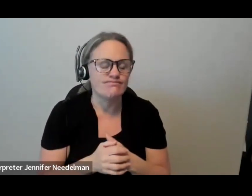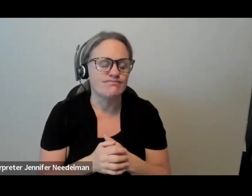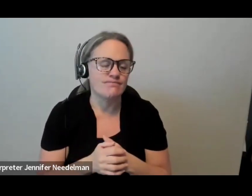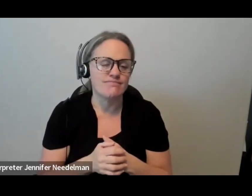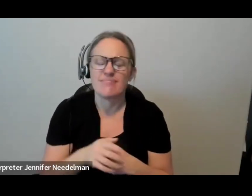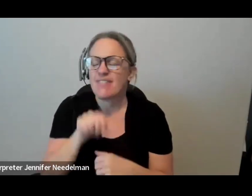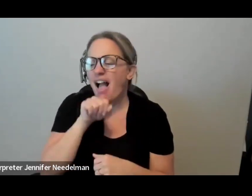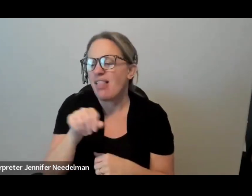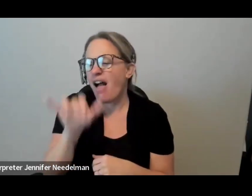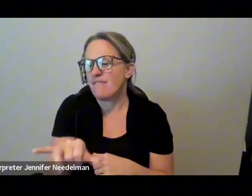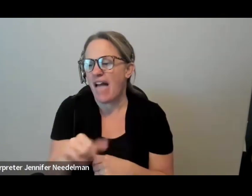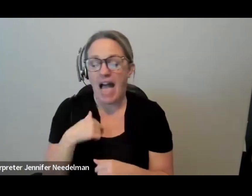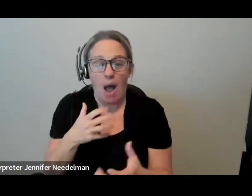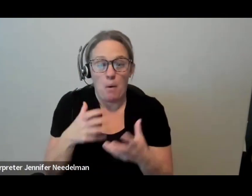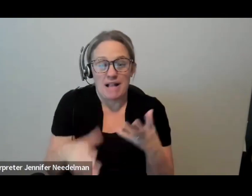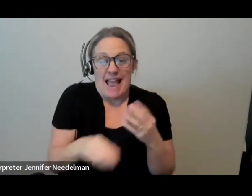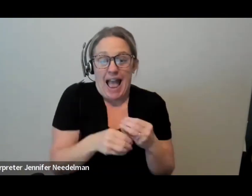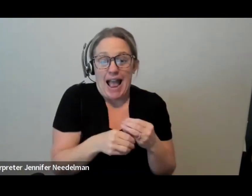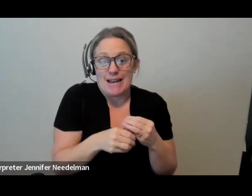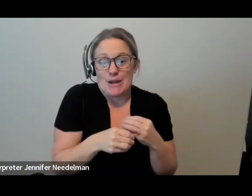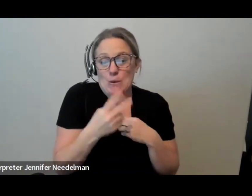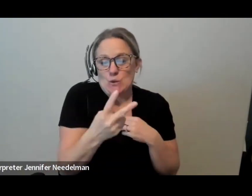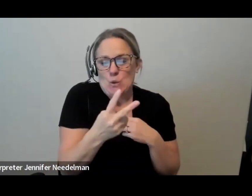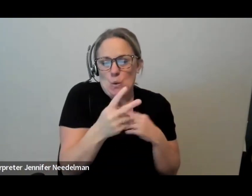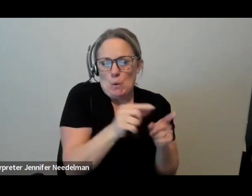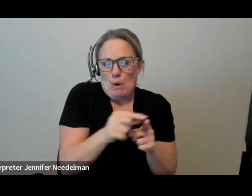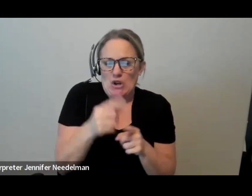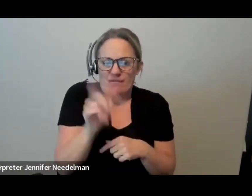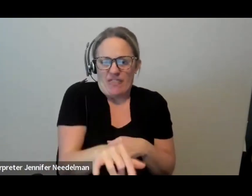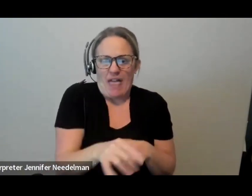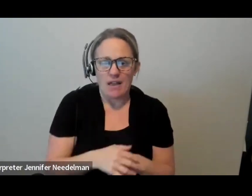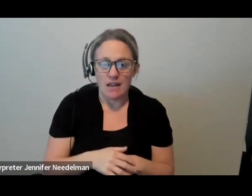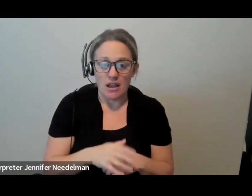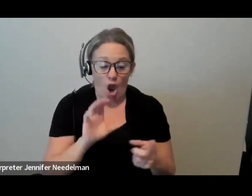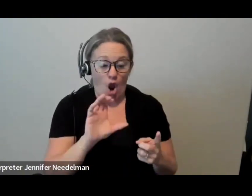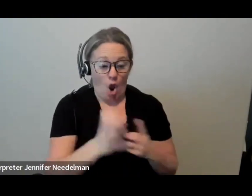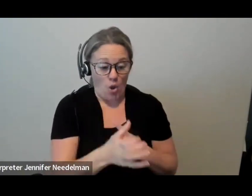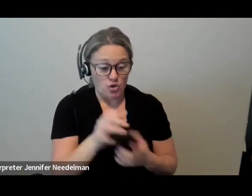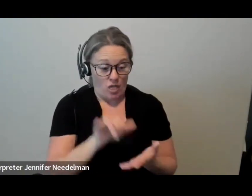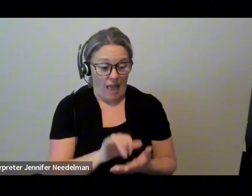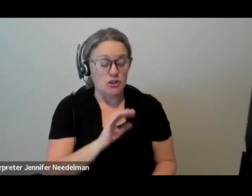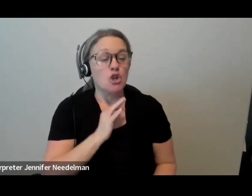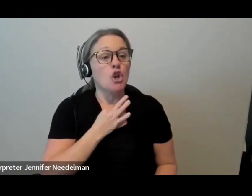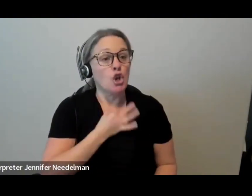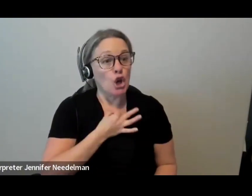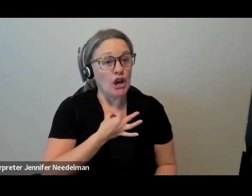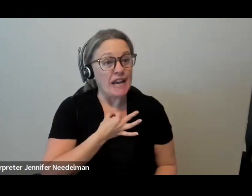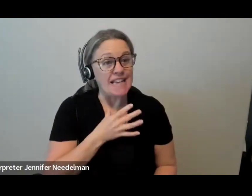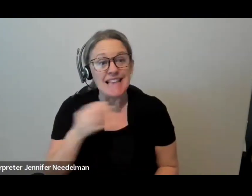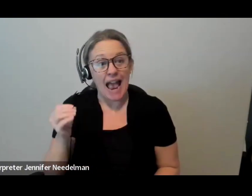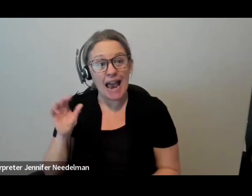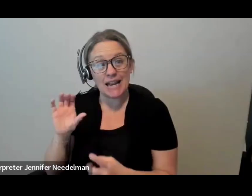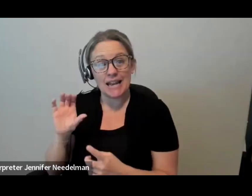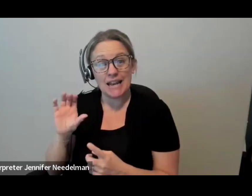more words to that. I think a culture that is curious and a culture that is made up of leadership